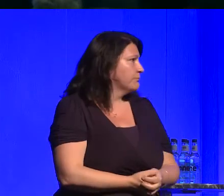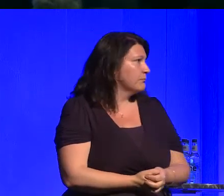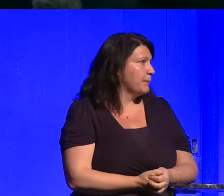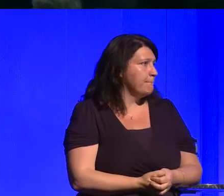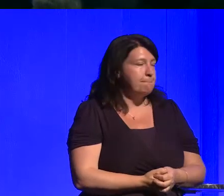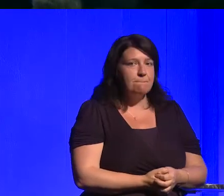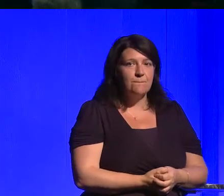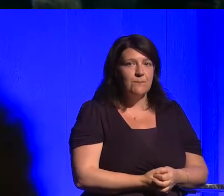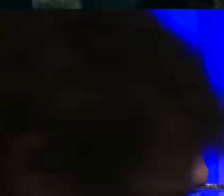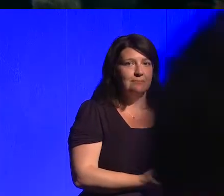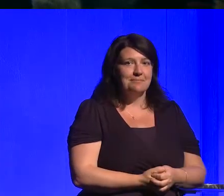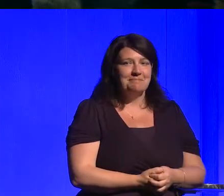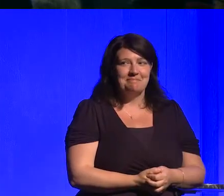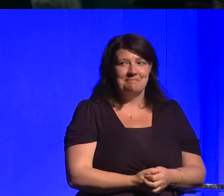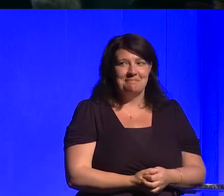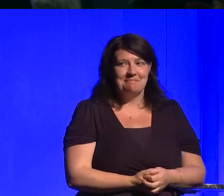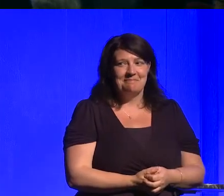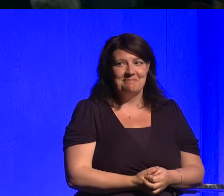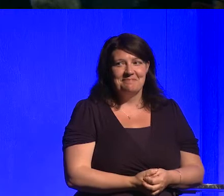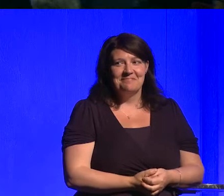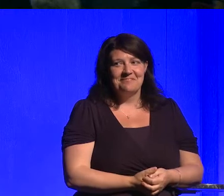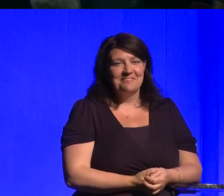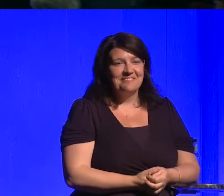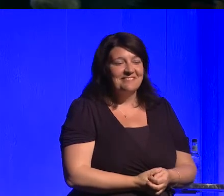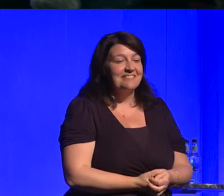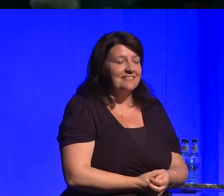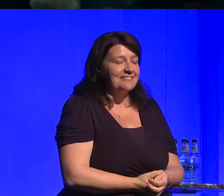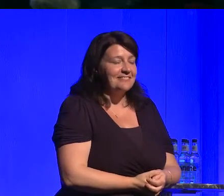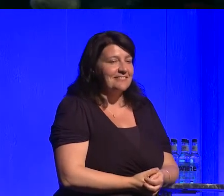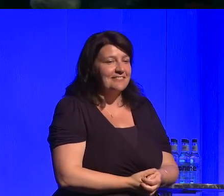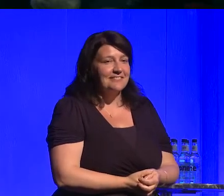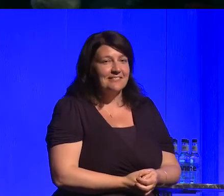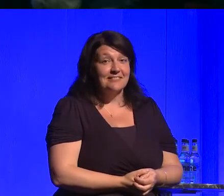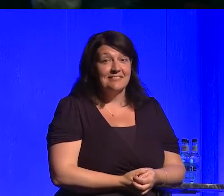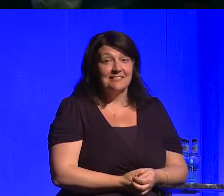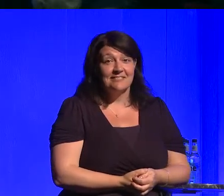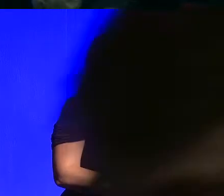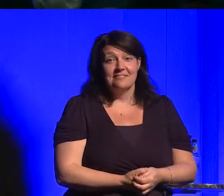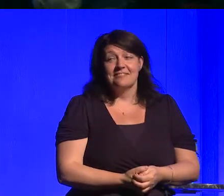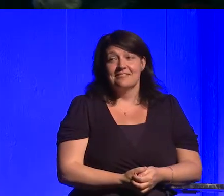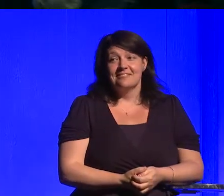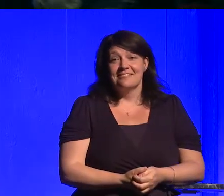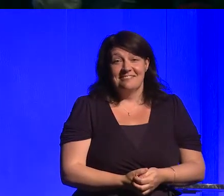So Alison, your group talked about the call to action? Alison: We did.